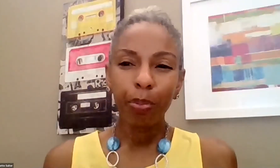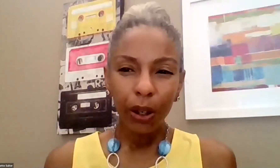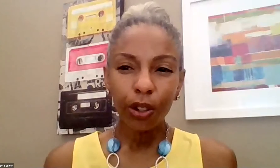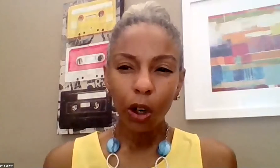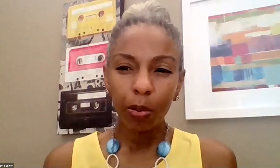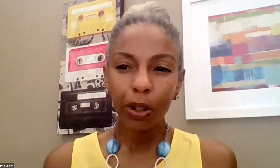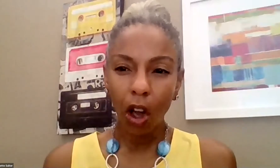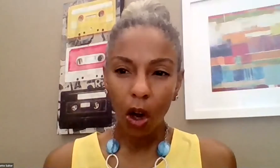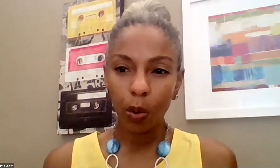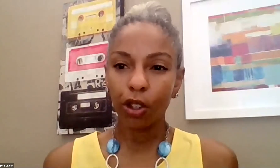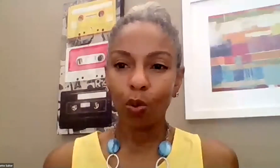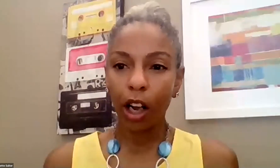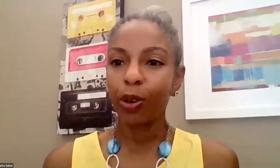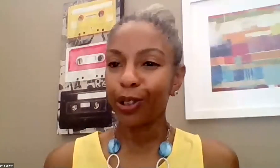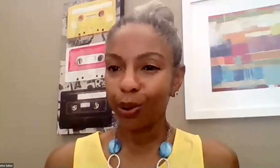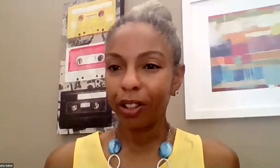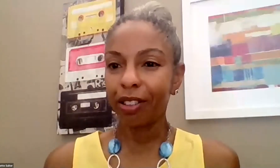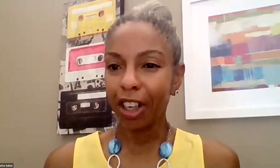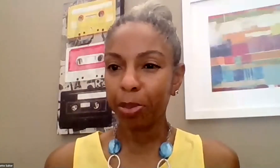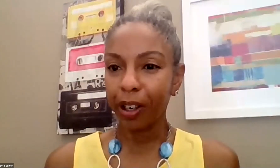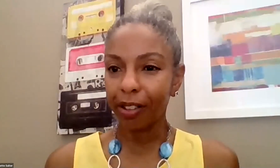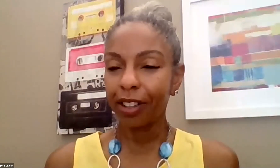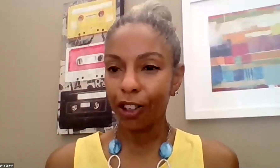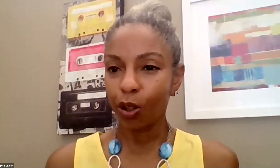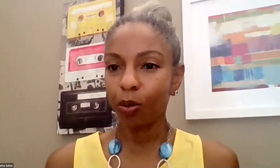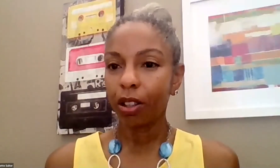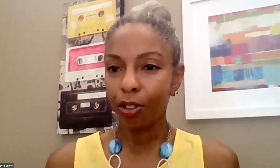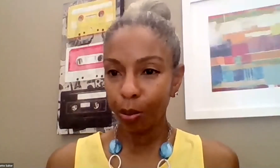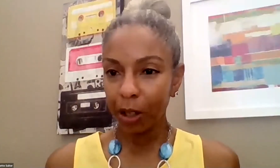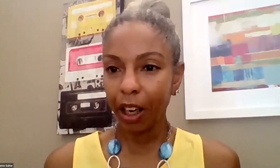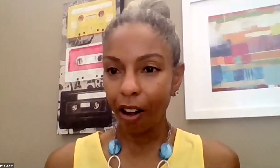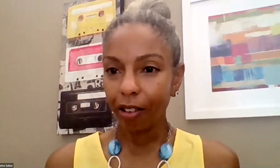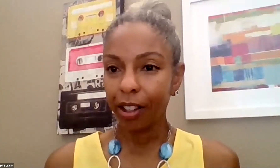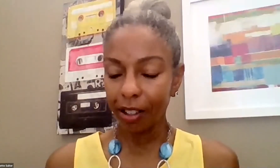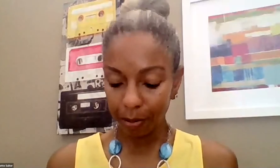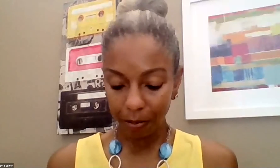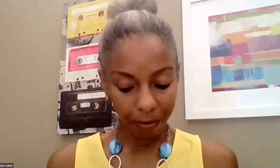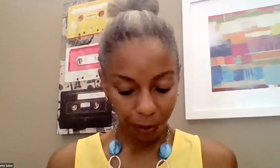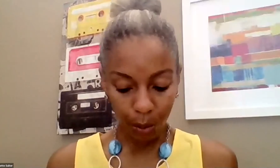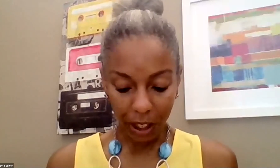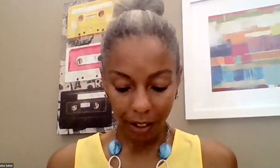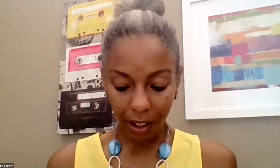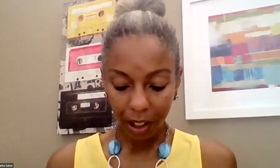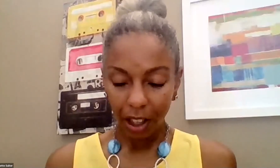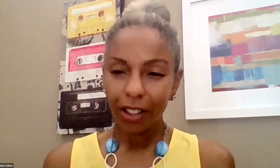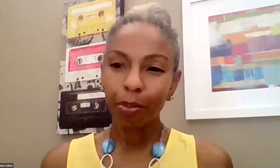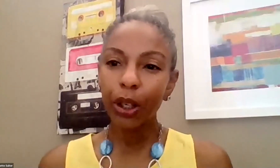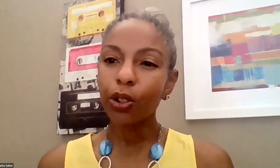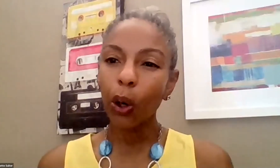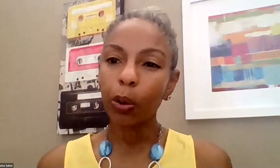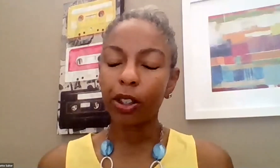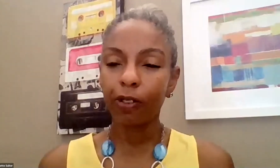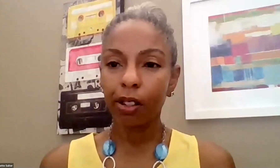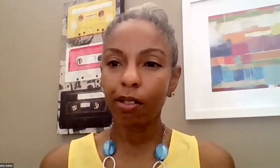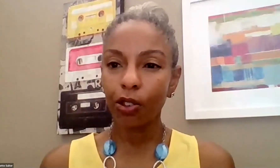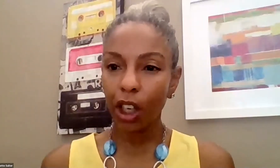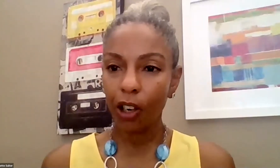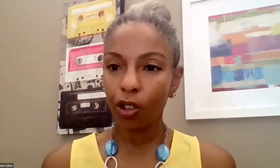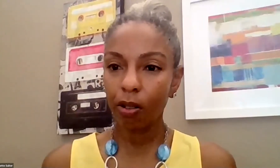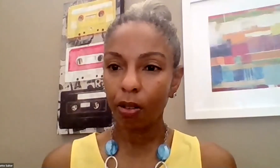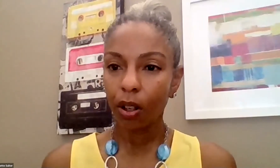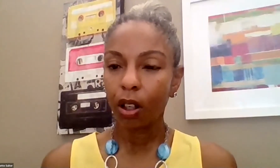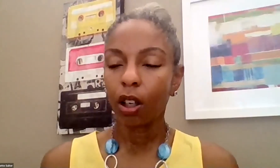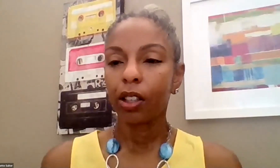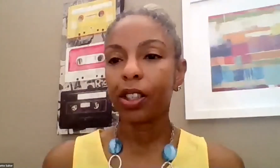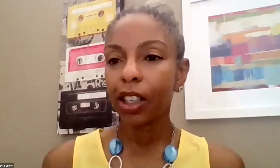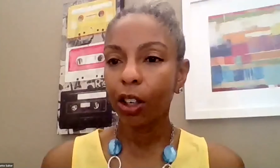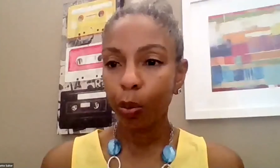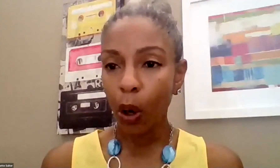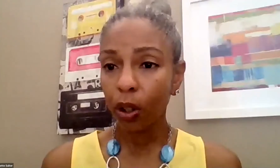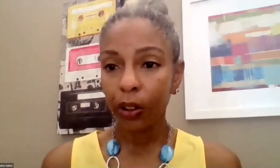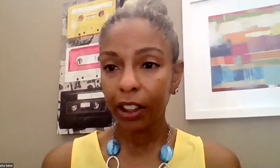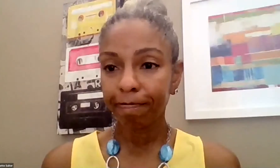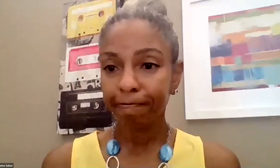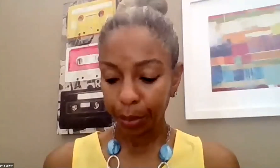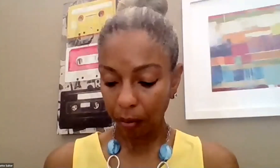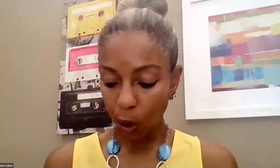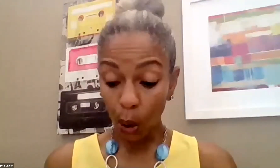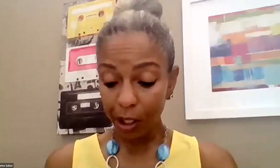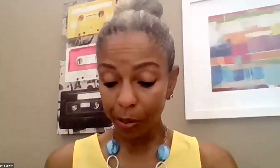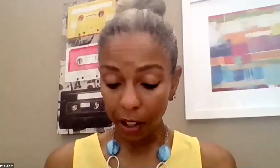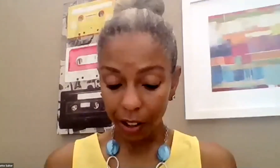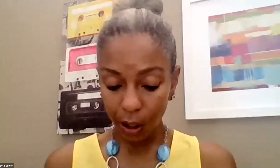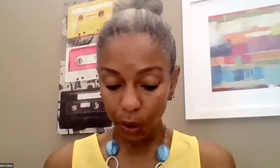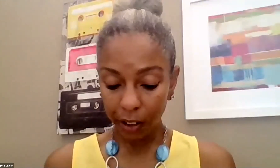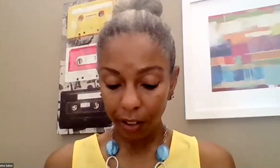Tonette Salter: The mere terms along, which is why we are doing this type of presentation, you'll meet my colleagues in a few minutes. The mere terms of Distance Education CT remote learning correspondence learning